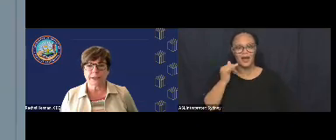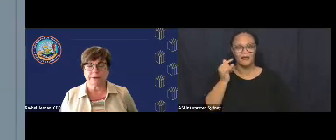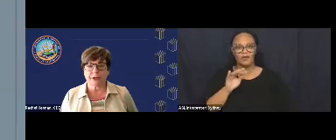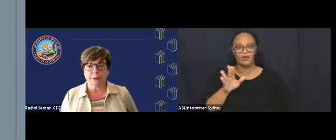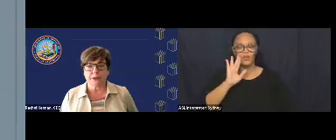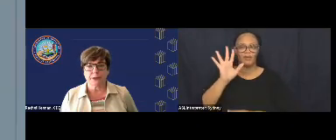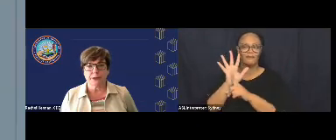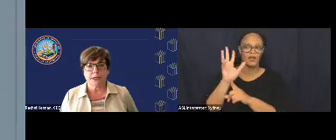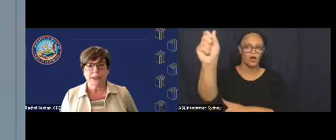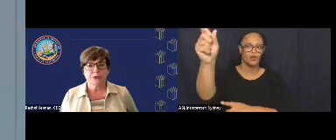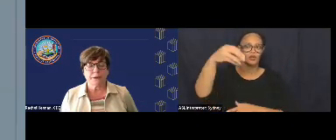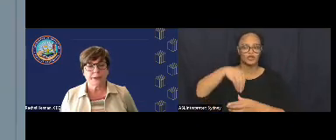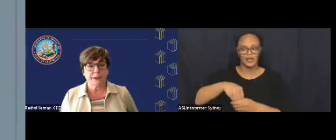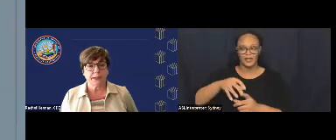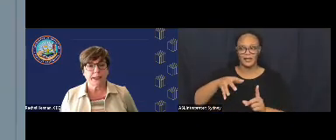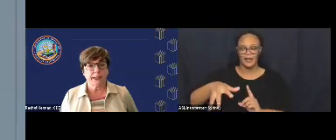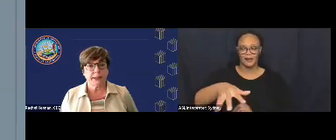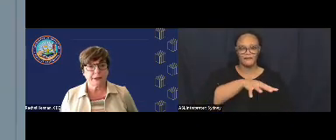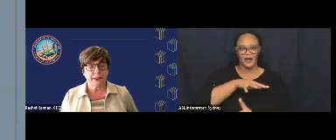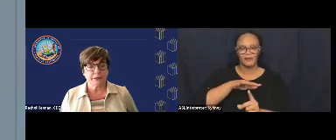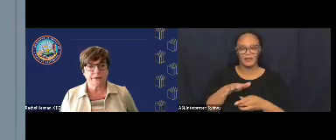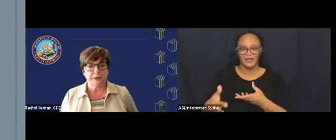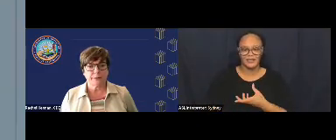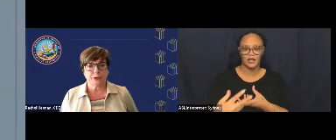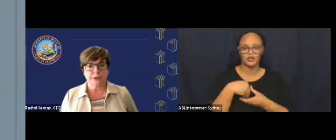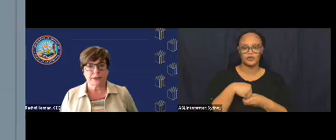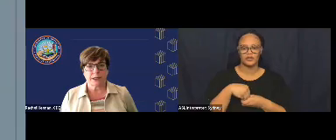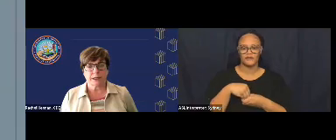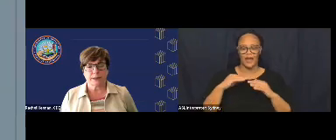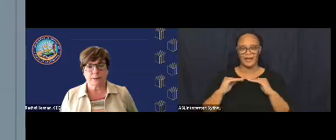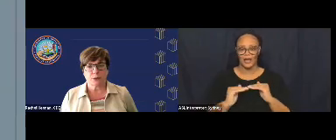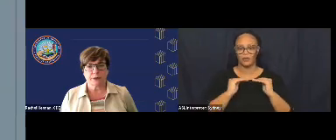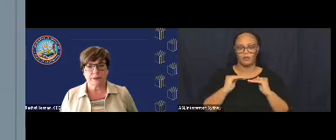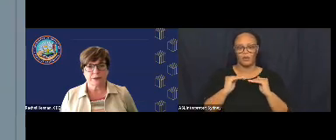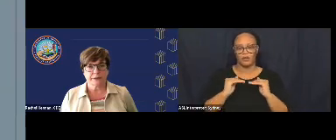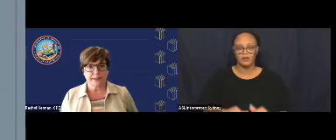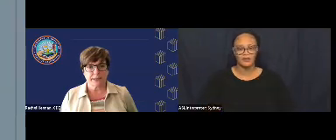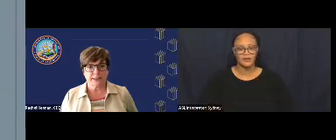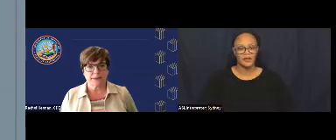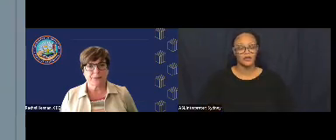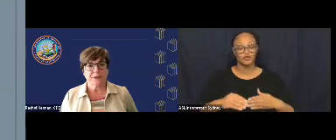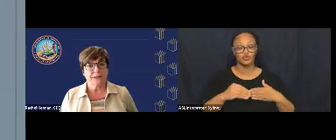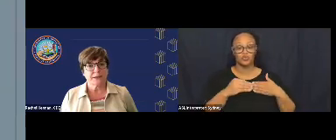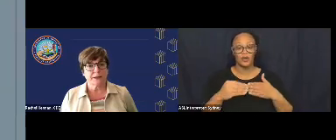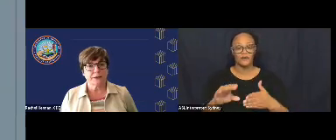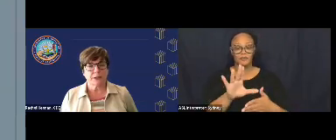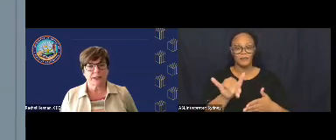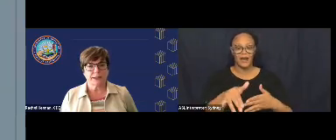learning environment driven by innovative and personalized support and services that deliver